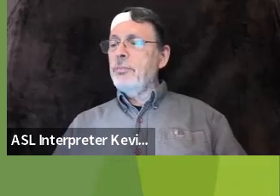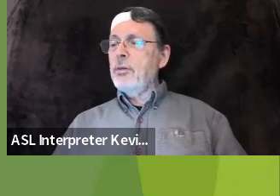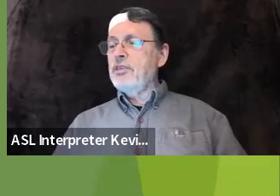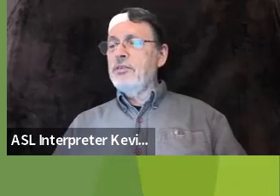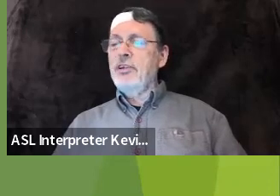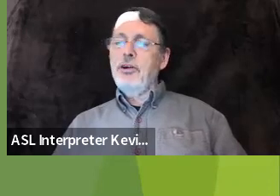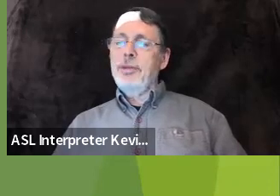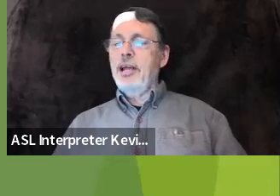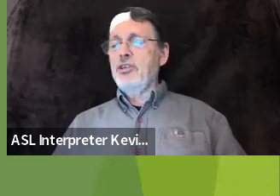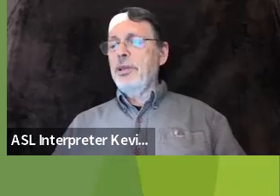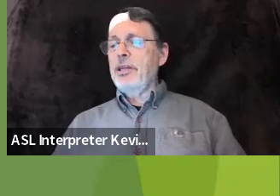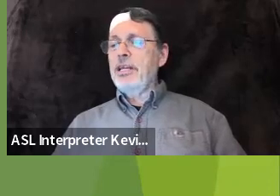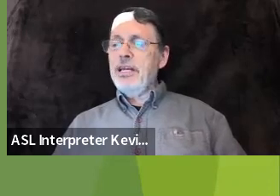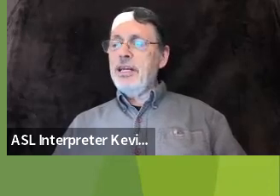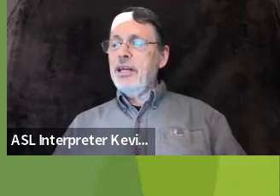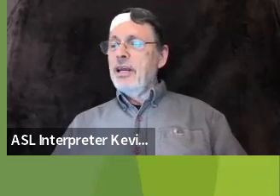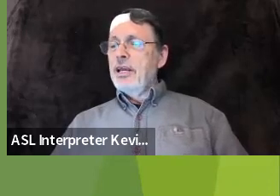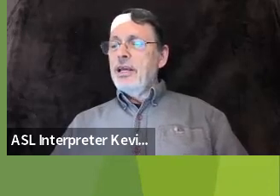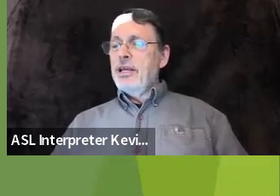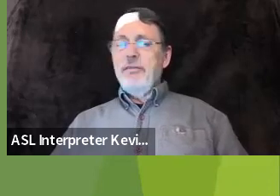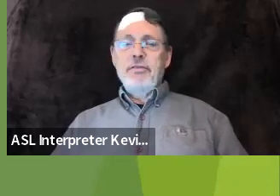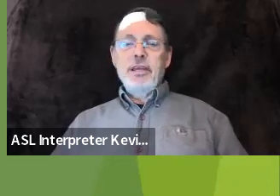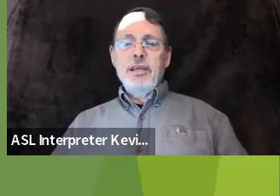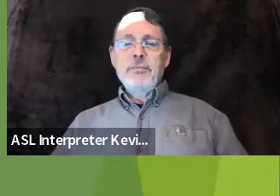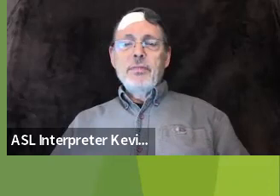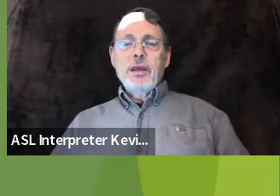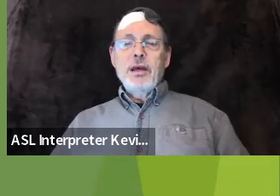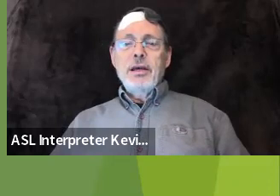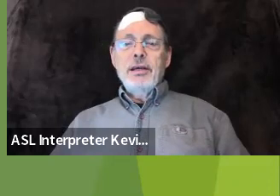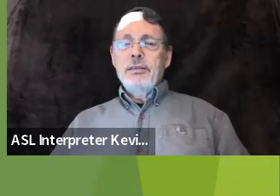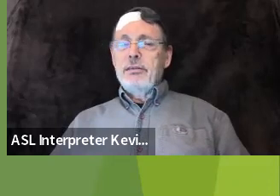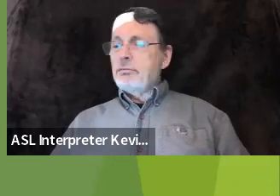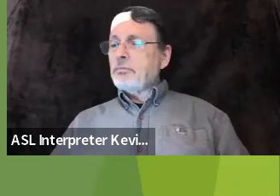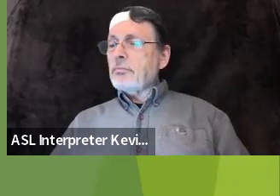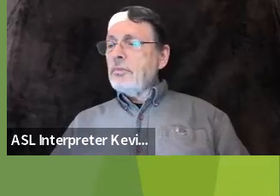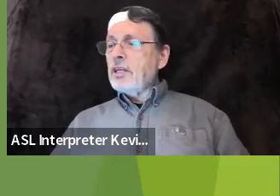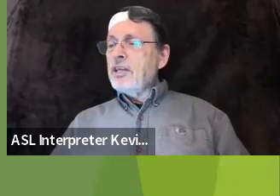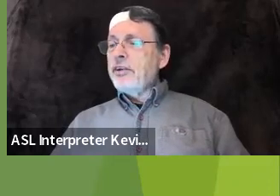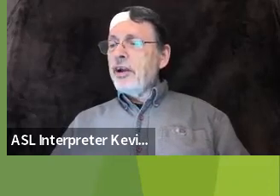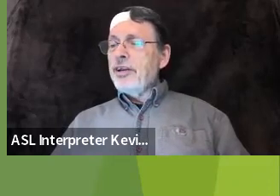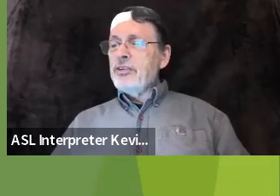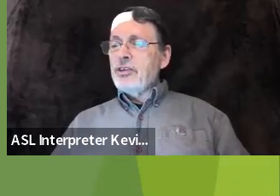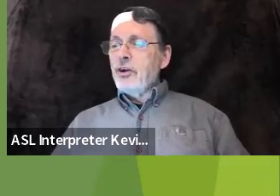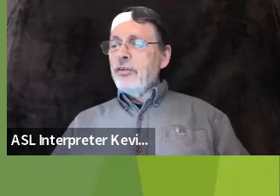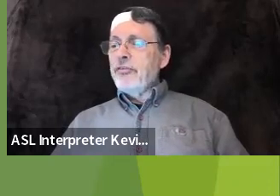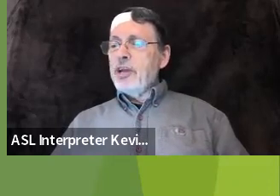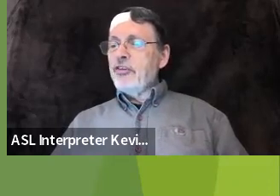the purposes of determining eligibility and need, and if the Secretary needs secure information